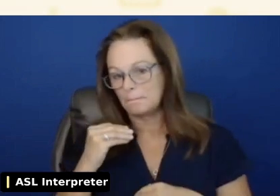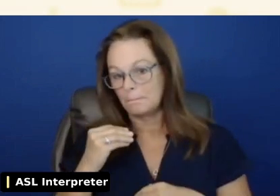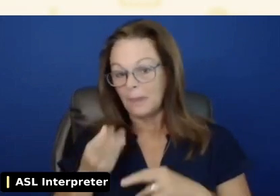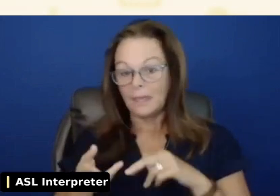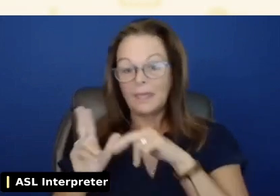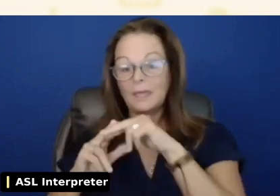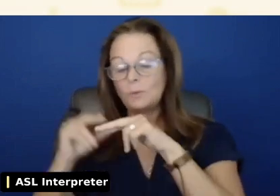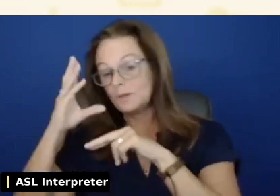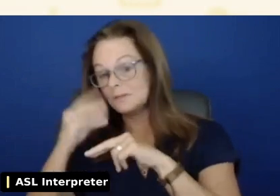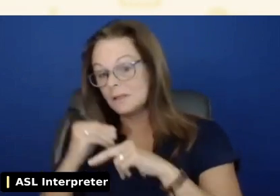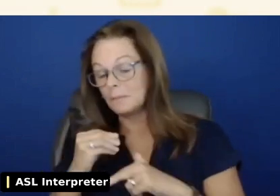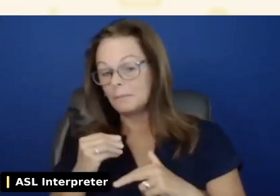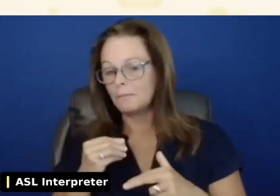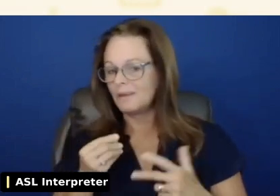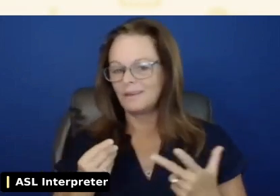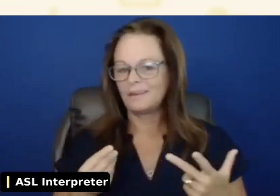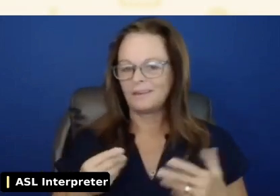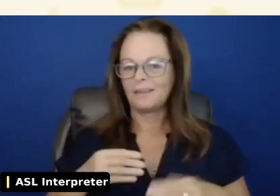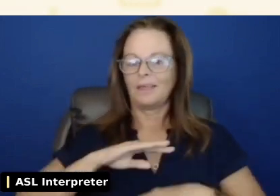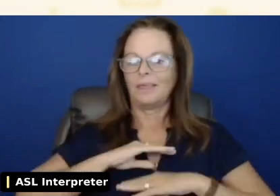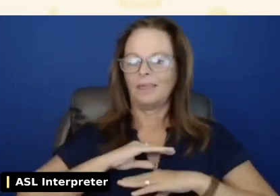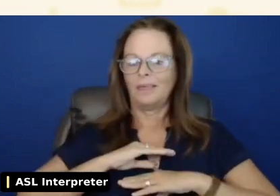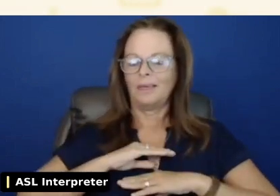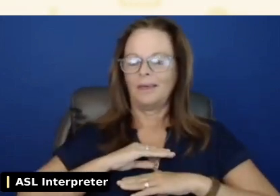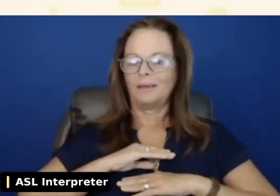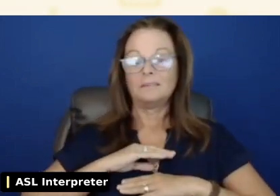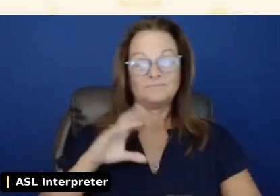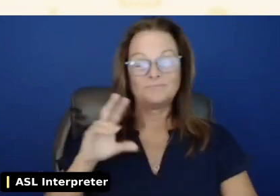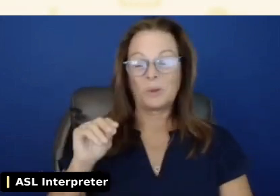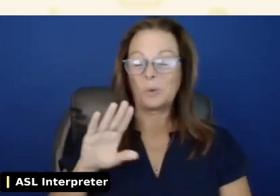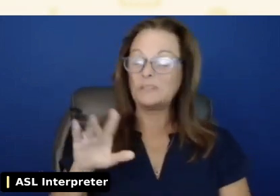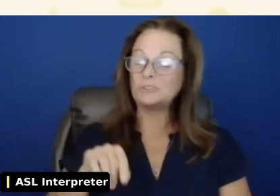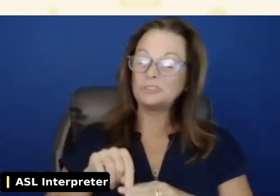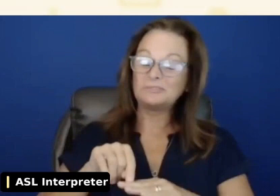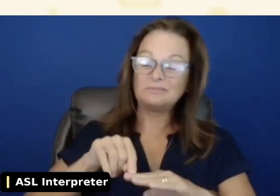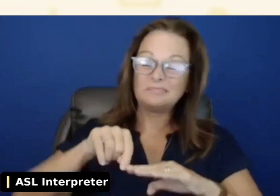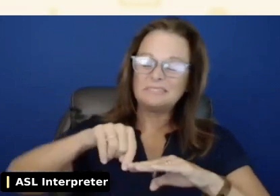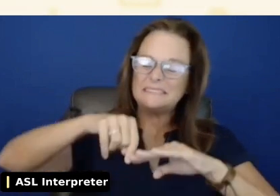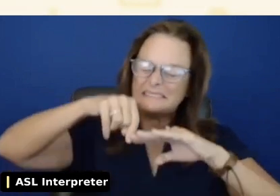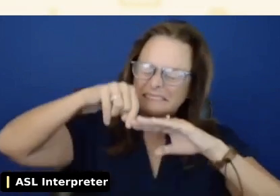And this deep exhaustion, what you're facing,